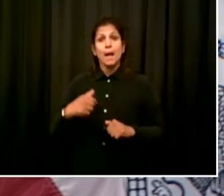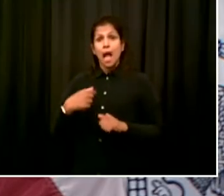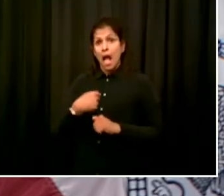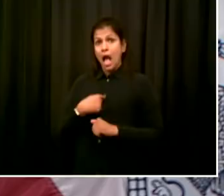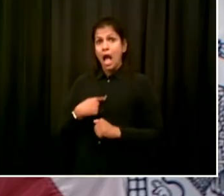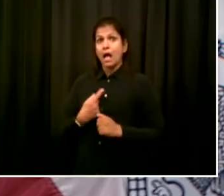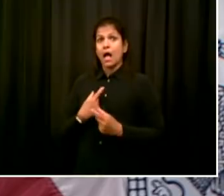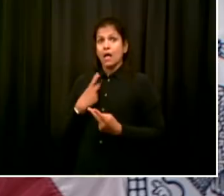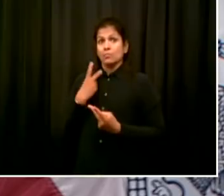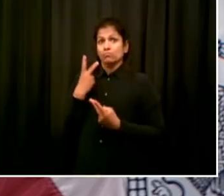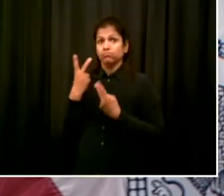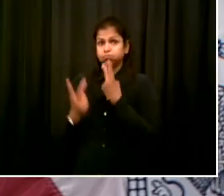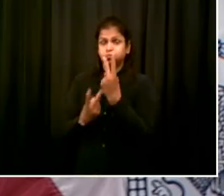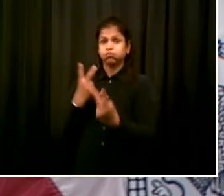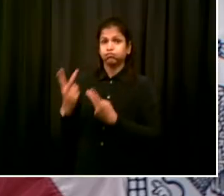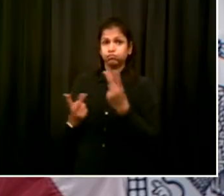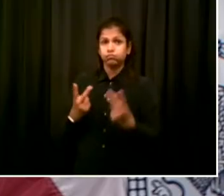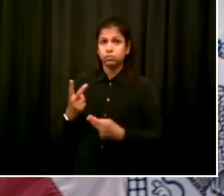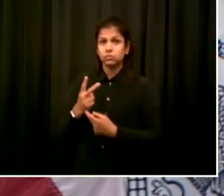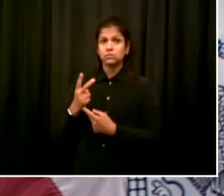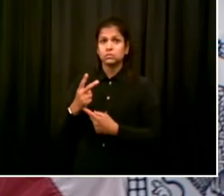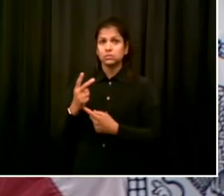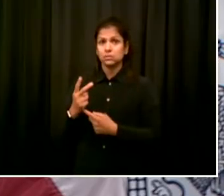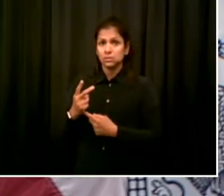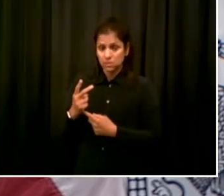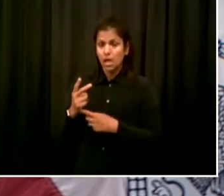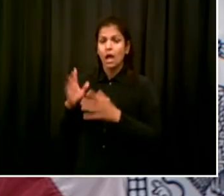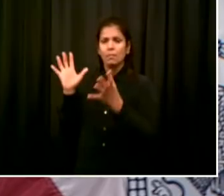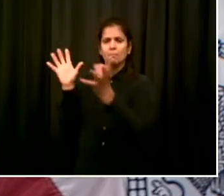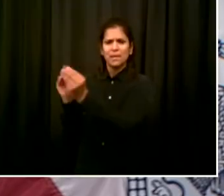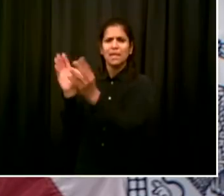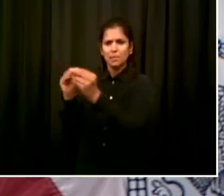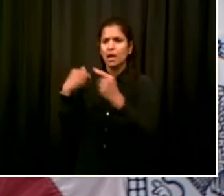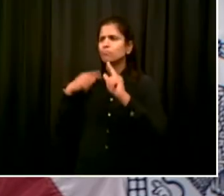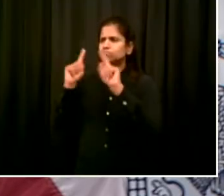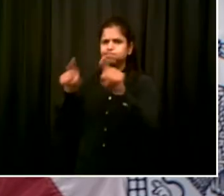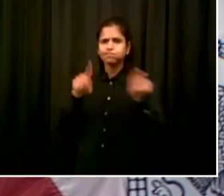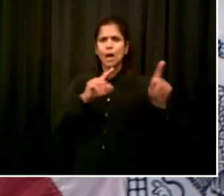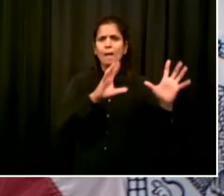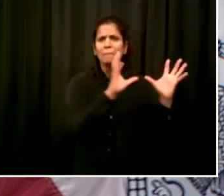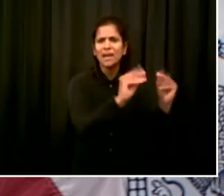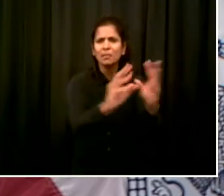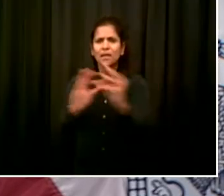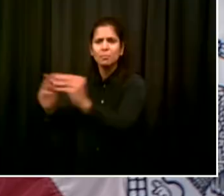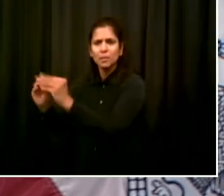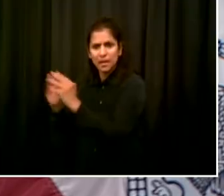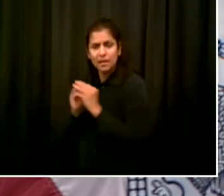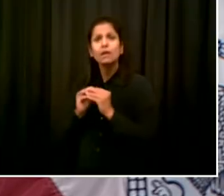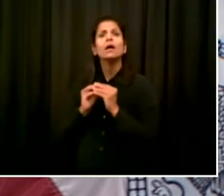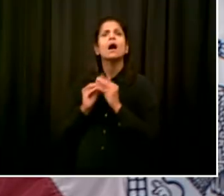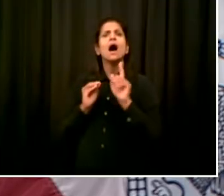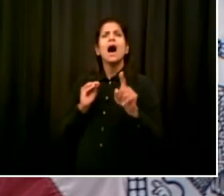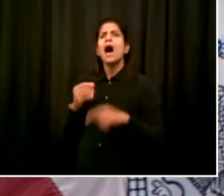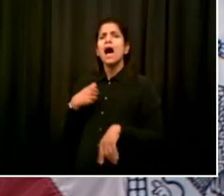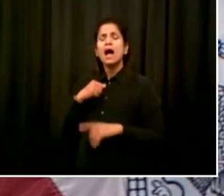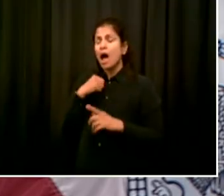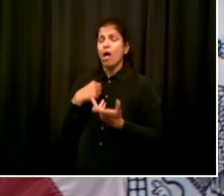THE POINT IS, THE TIME I HAVE SPENT HAS UGTAHT MEW, HAT I NEVER WOULD HAVE KNOWN